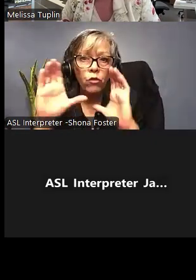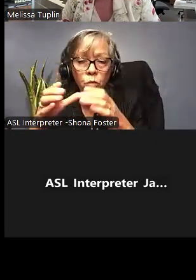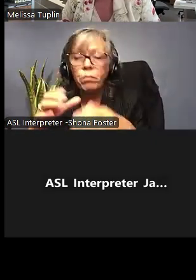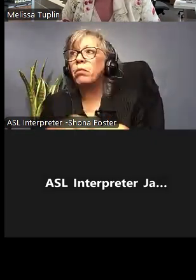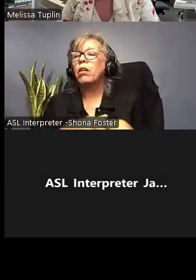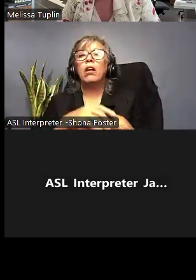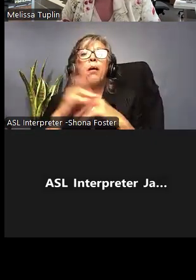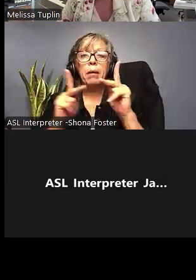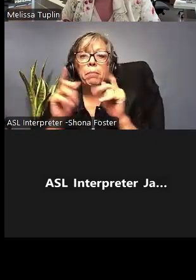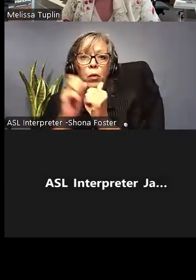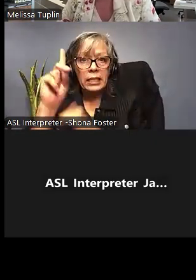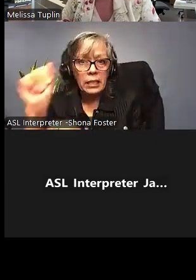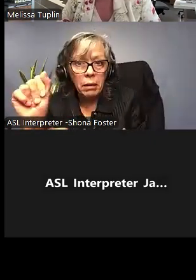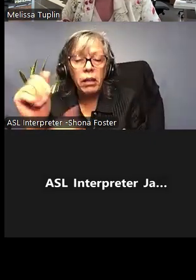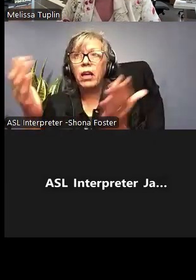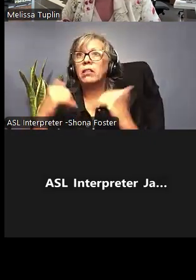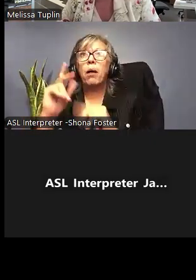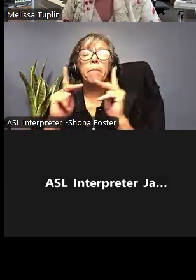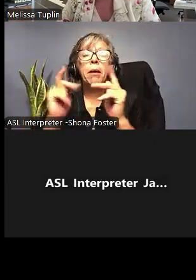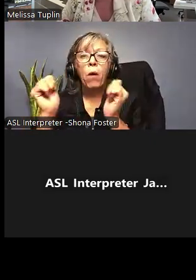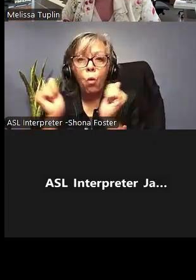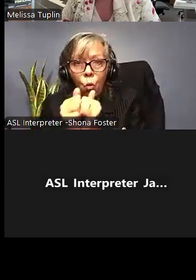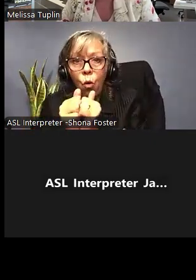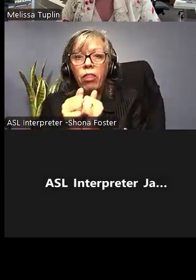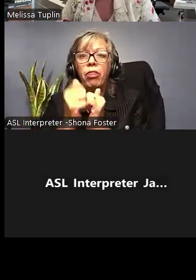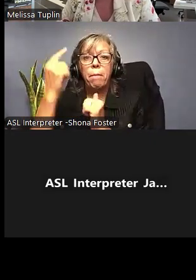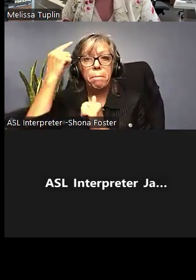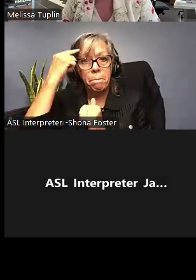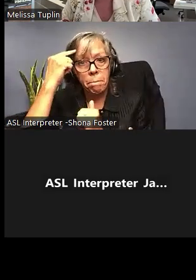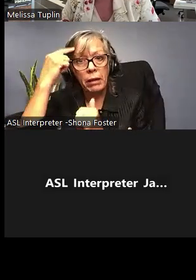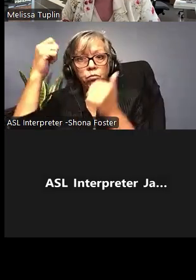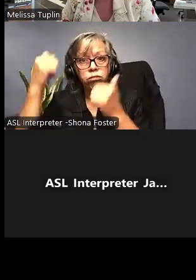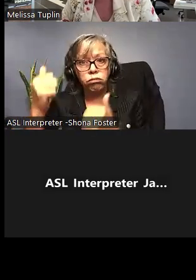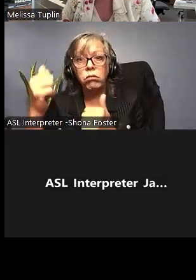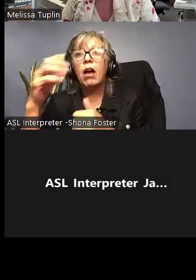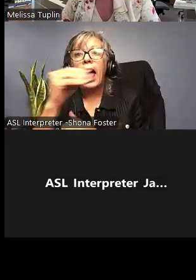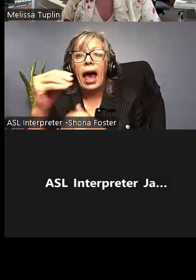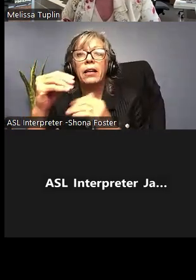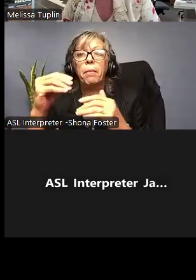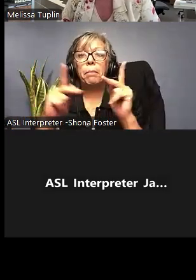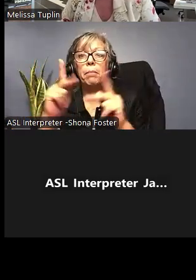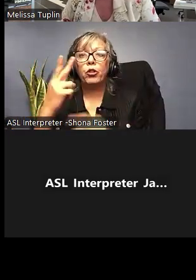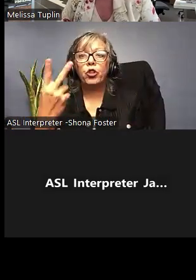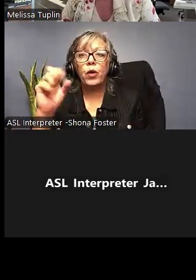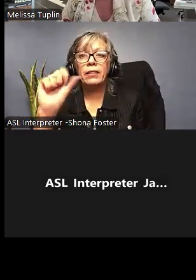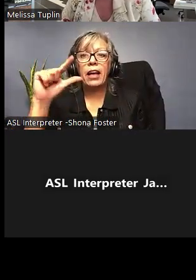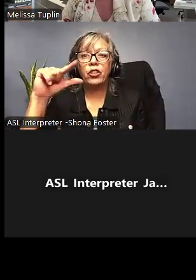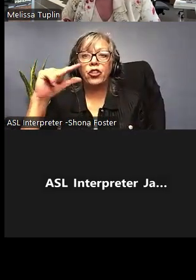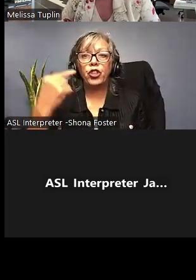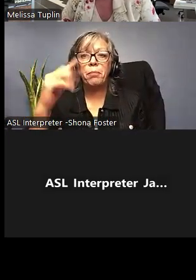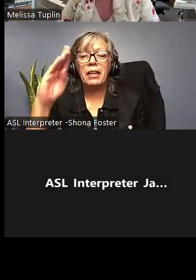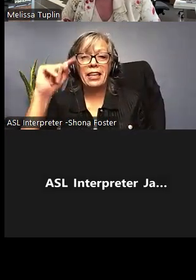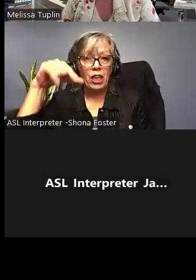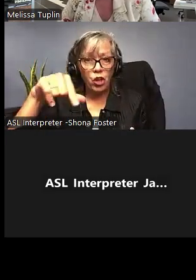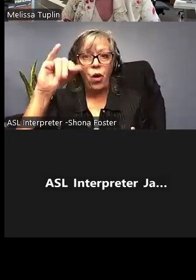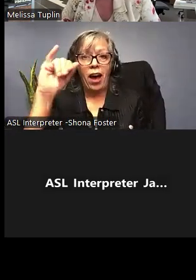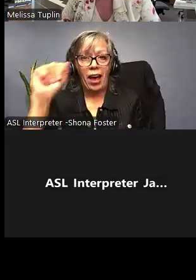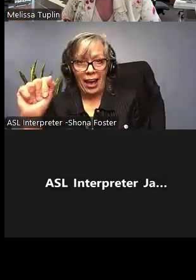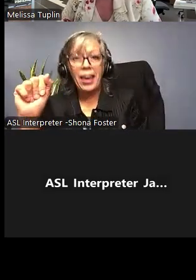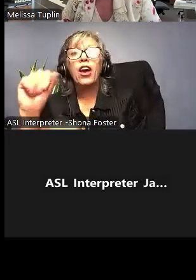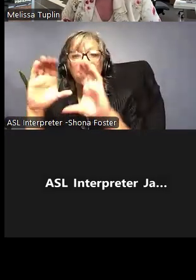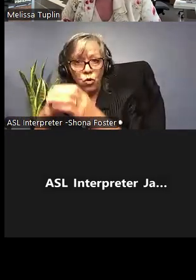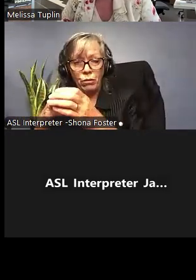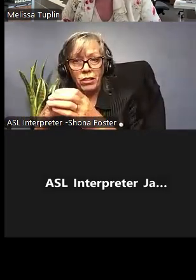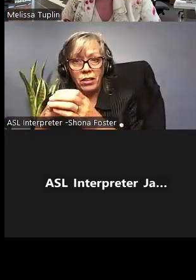with mental illness and 2SLGBTQIA+ individuals. The additional consideration for organizations led